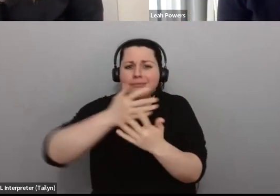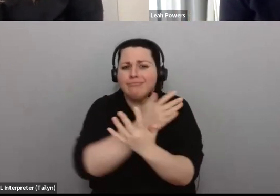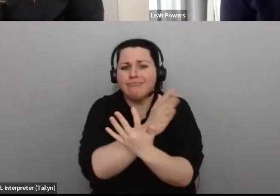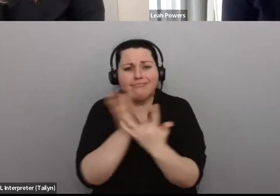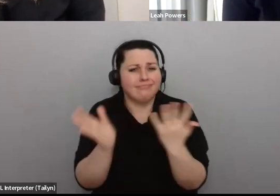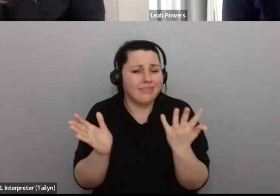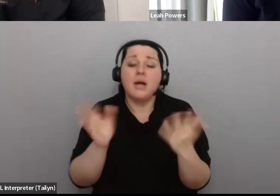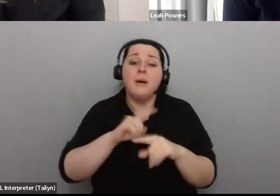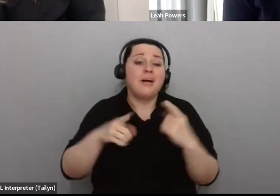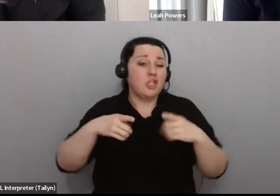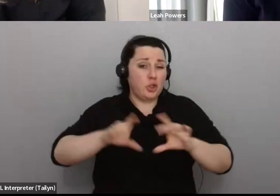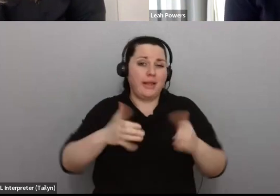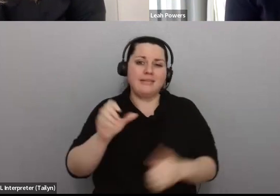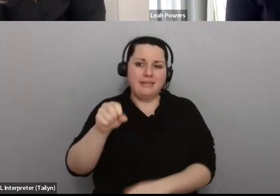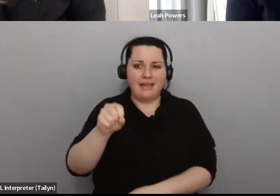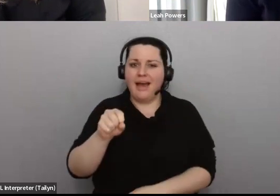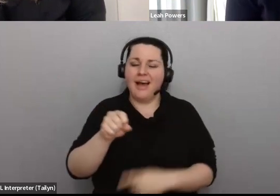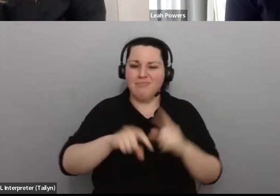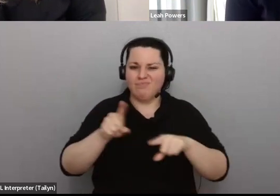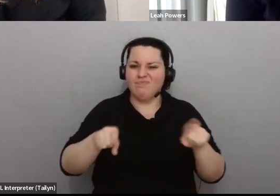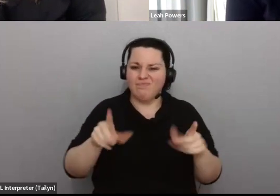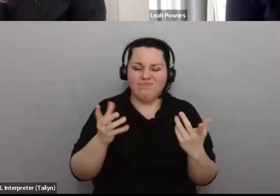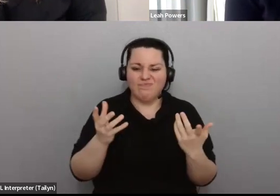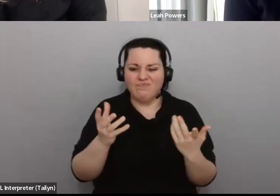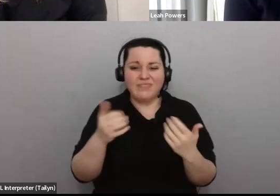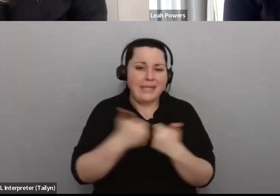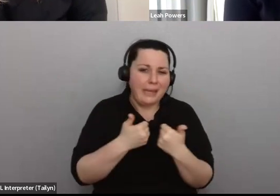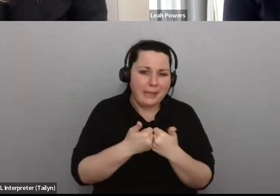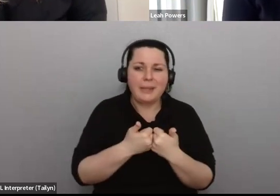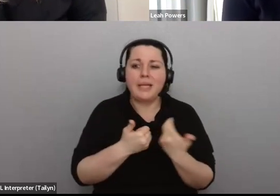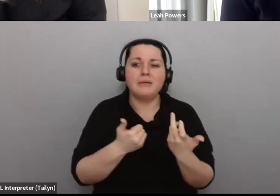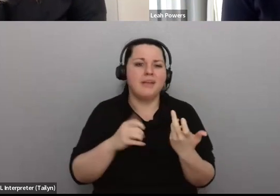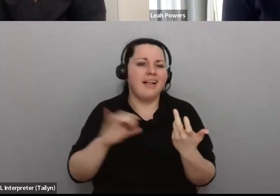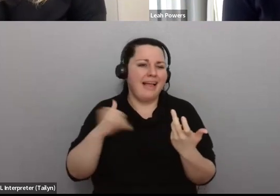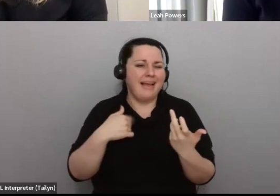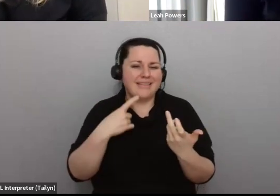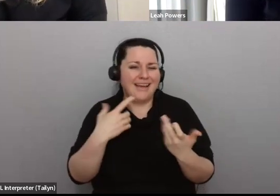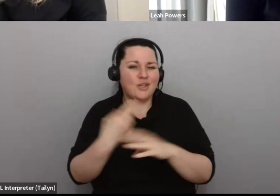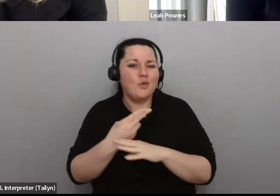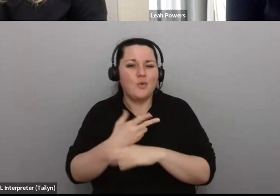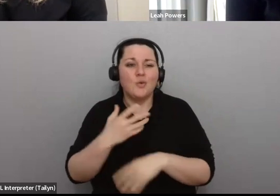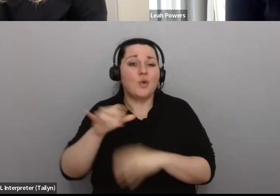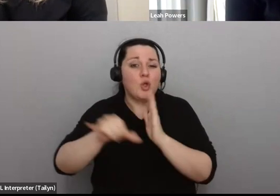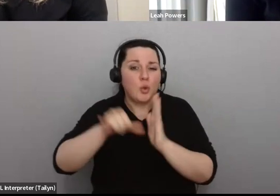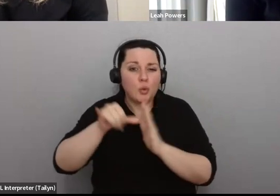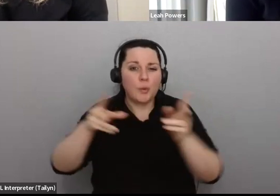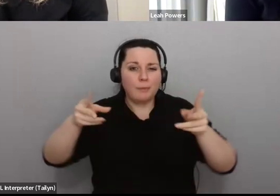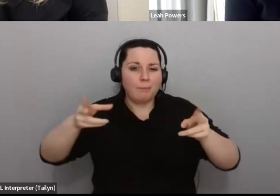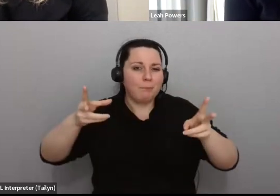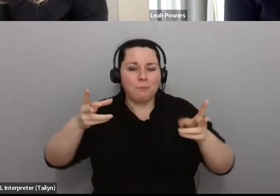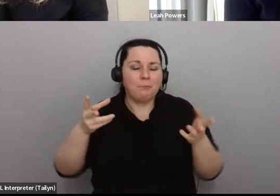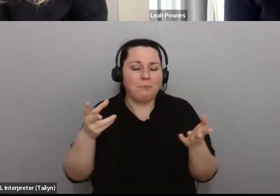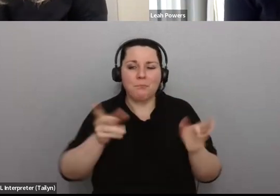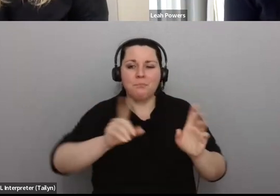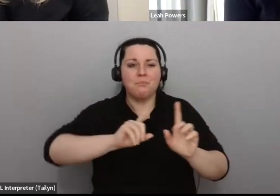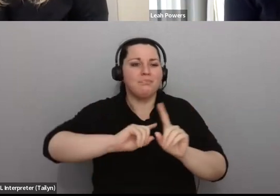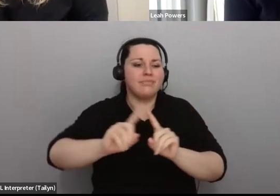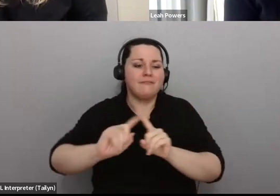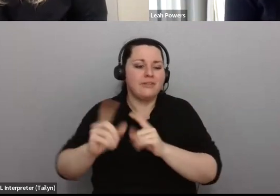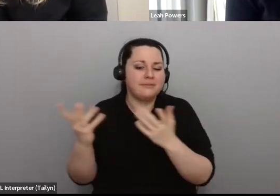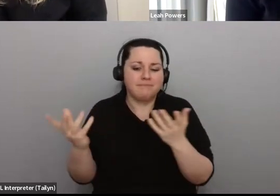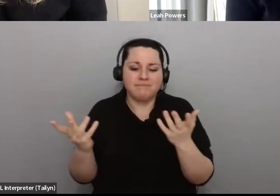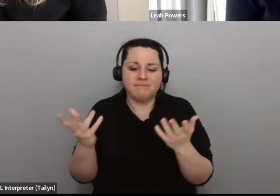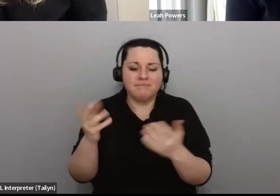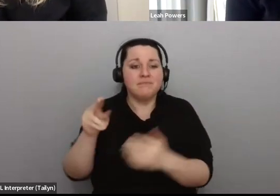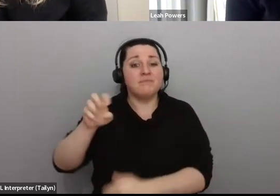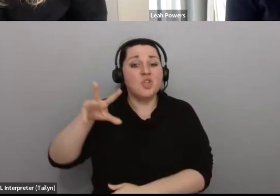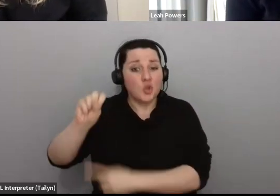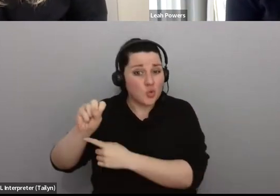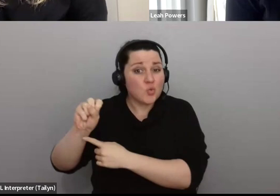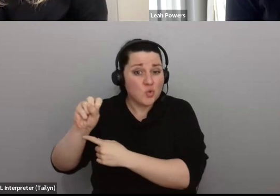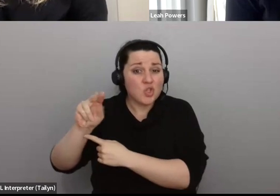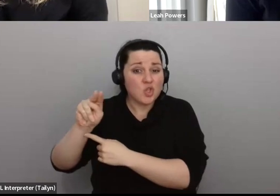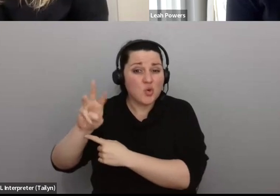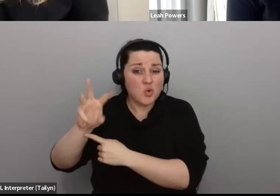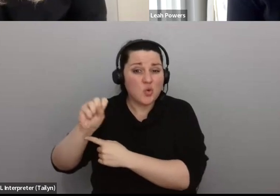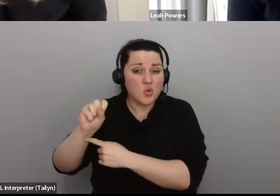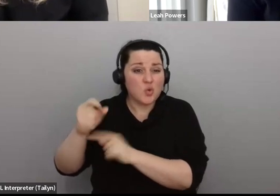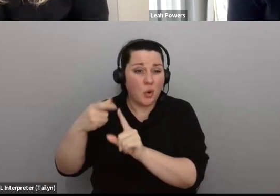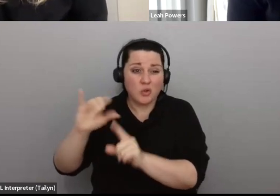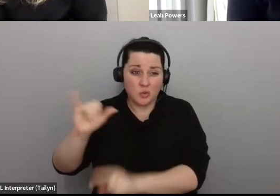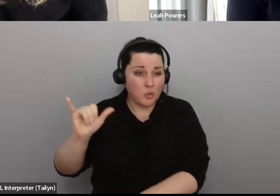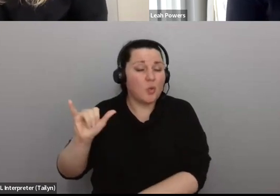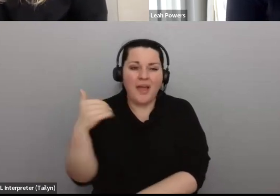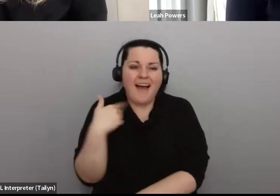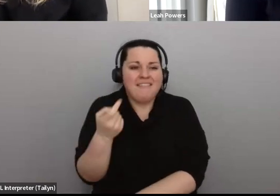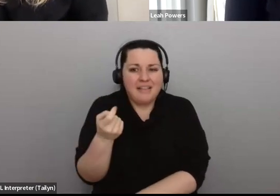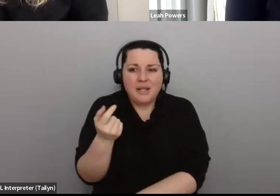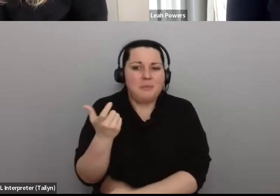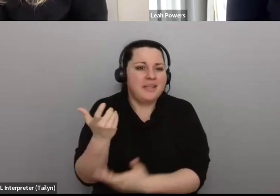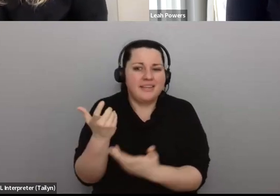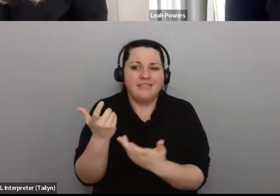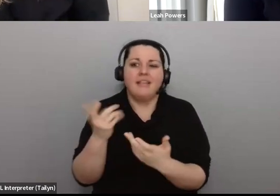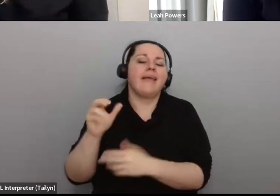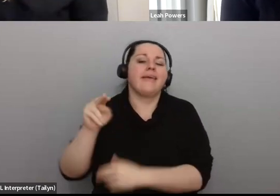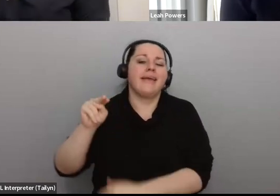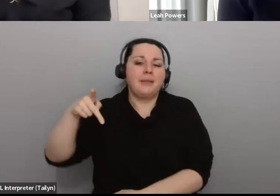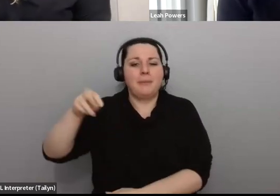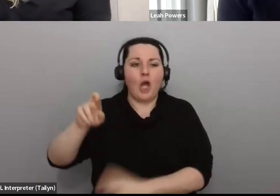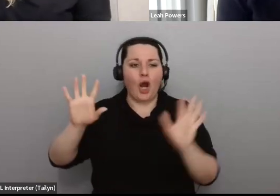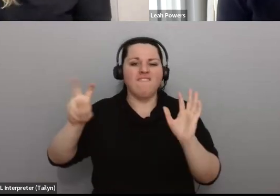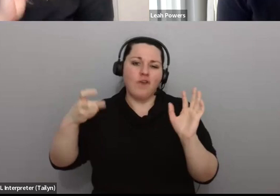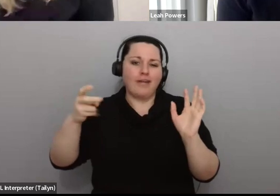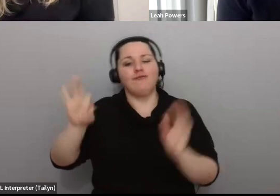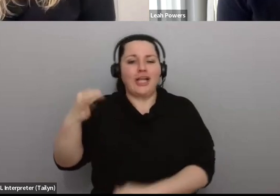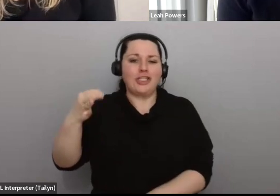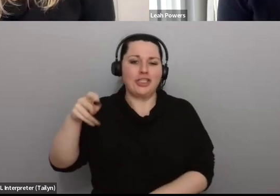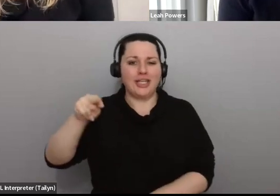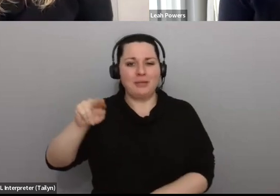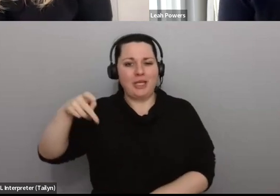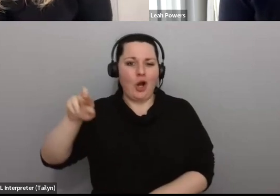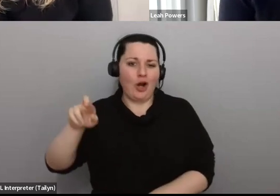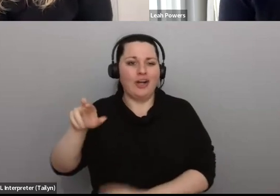Leah: yeah. But in class, yeah, definitely, a variety of games. And as I shared, you know, sort of using even just Youtube clips different news sources are often, you know, just they have little sort of art, equivalent of like NPR, or something to engage with, more like